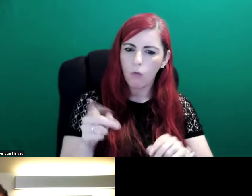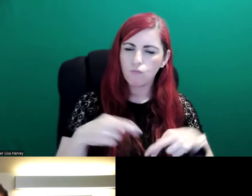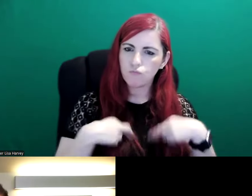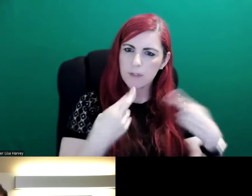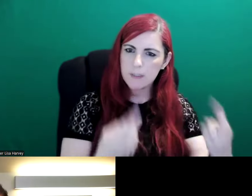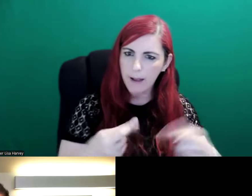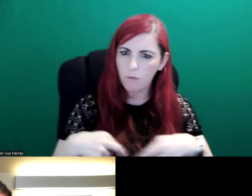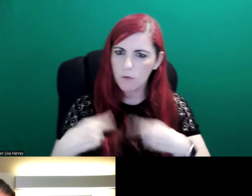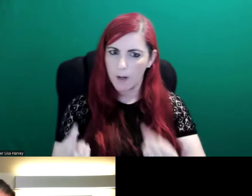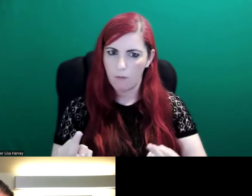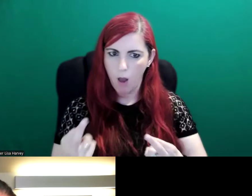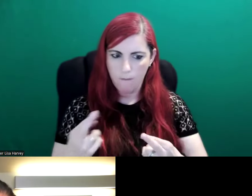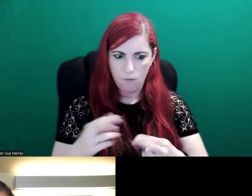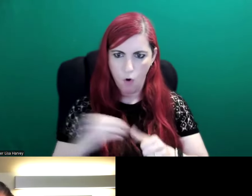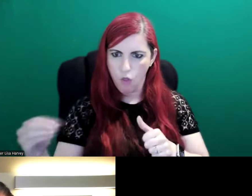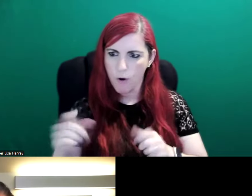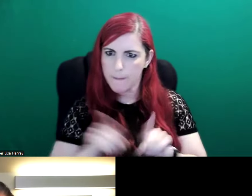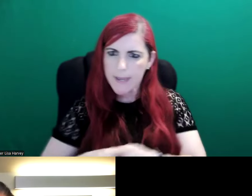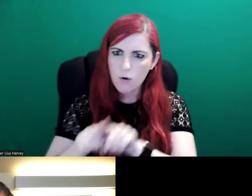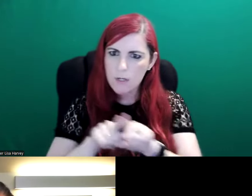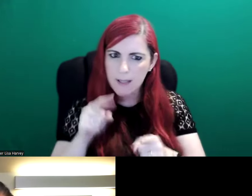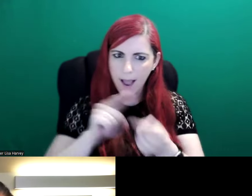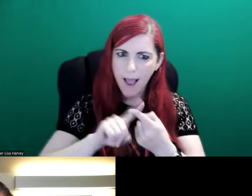their own peers, but also very much engaged with the artists of the younger